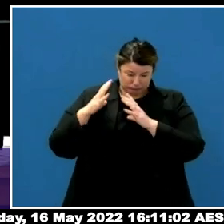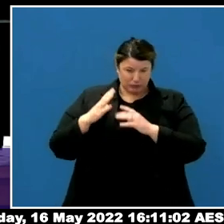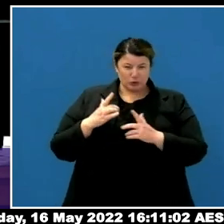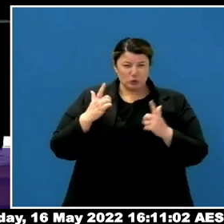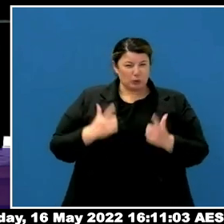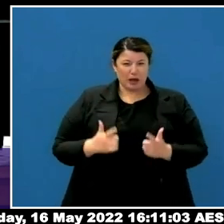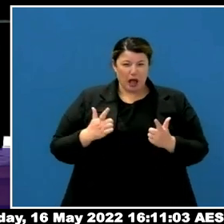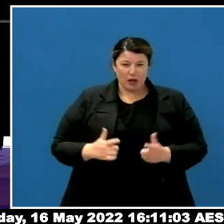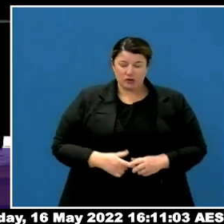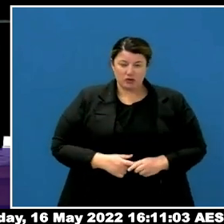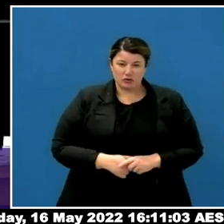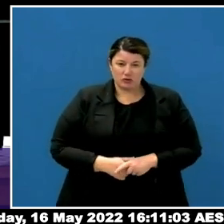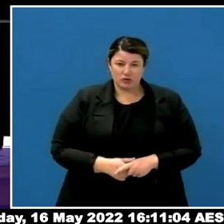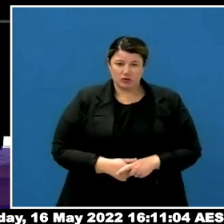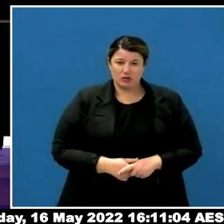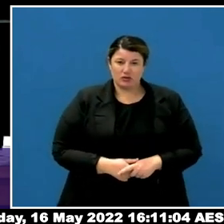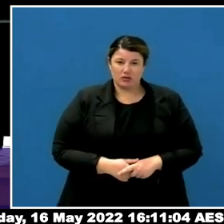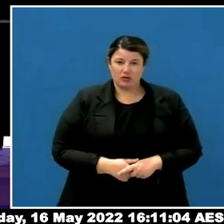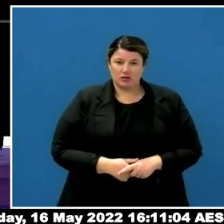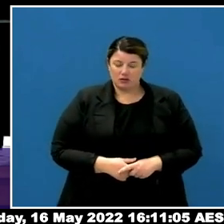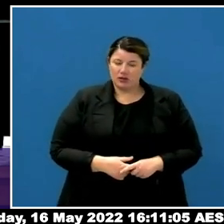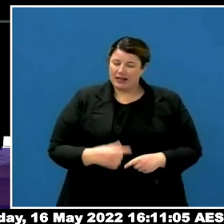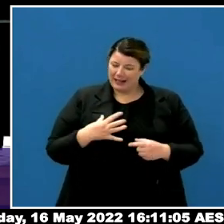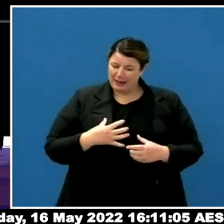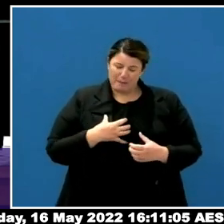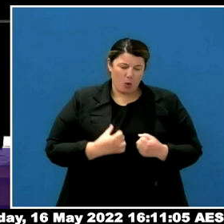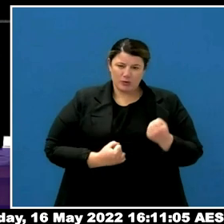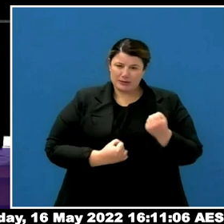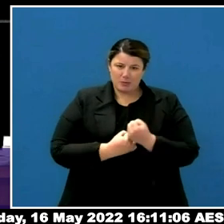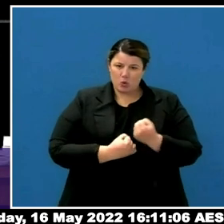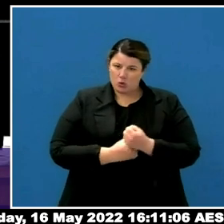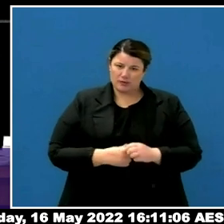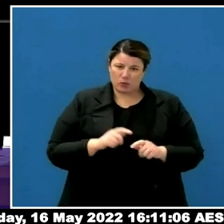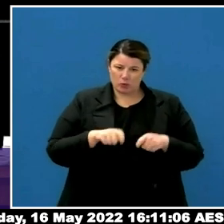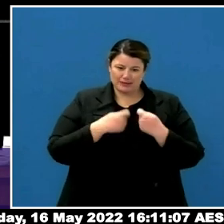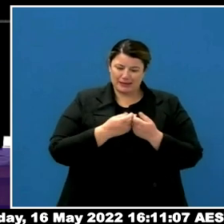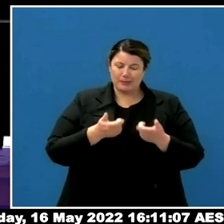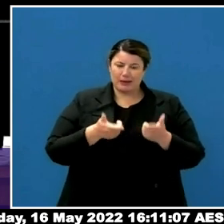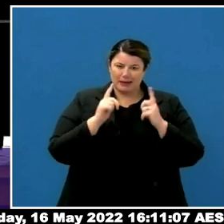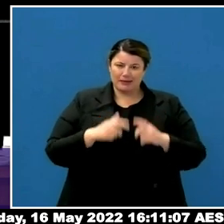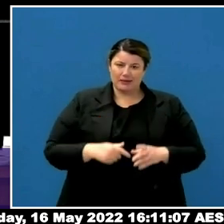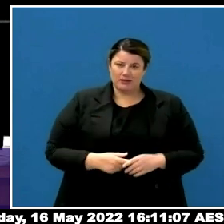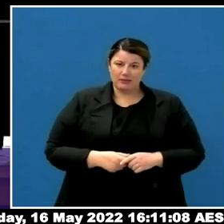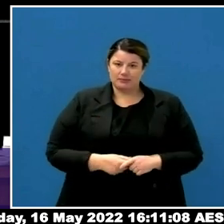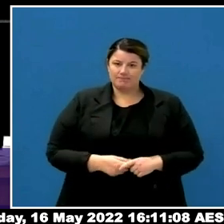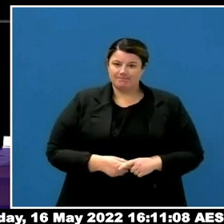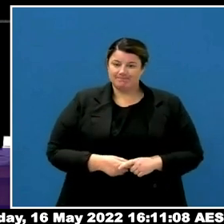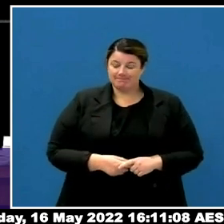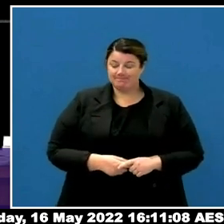There need to be more support. MR FOGARTY: Thank you, Suzie and Rob. That ends my questions, Chair.